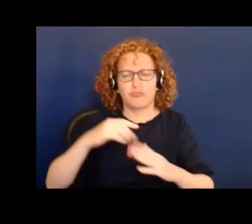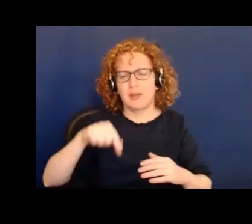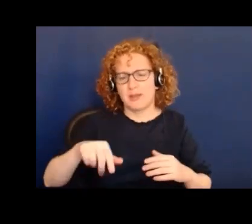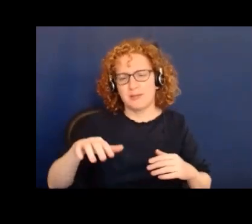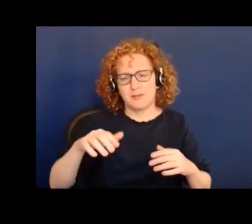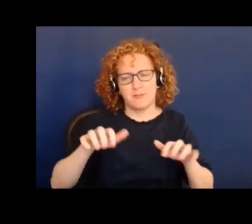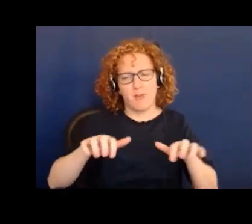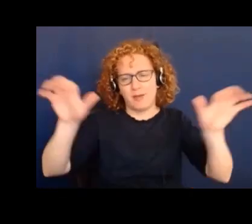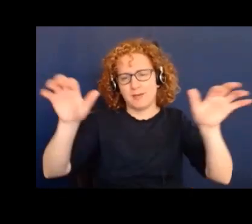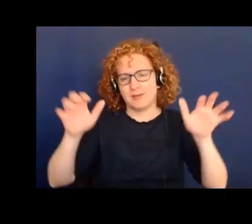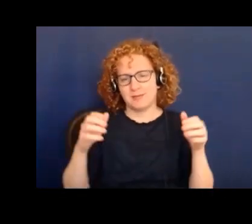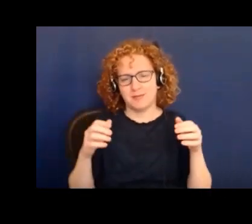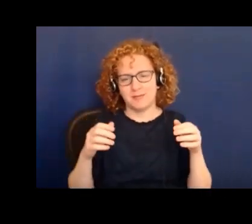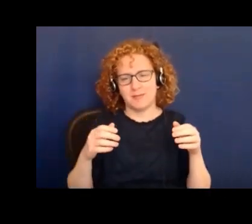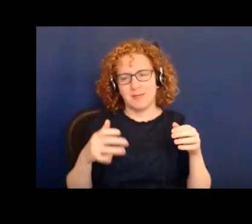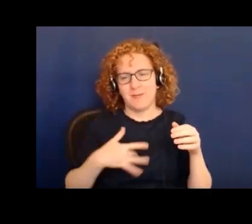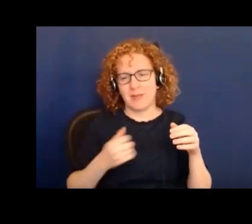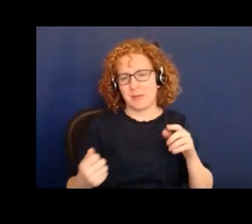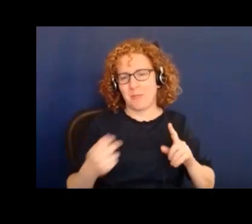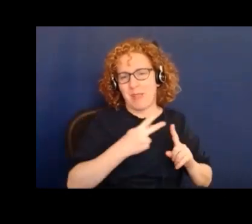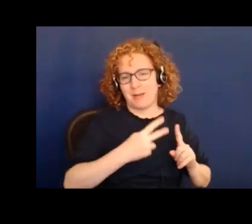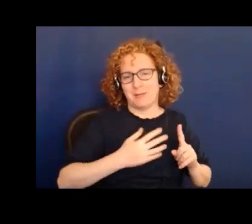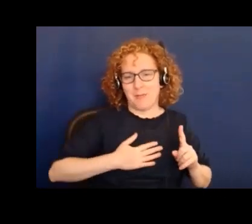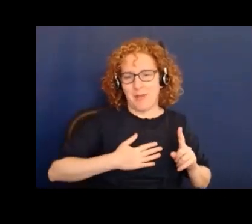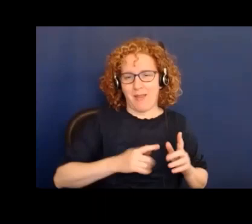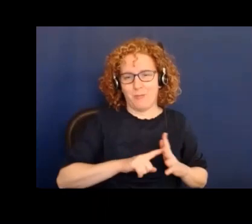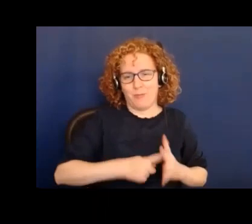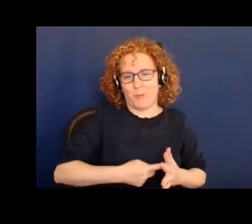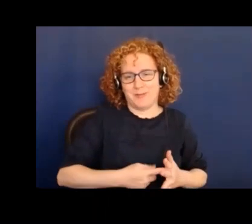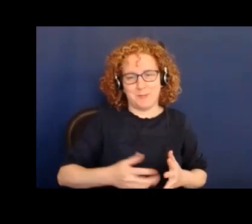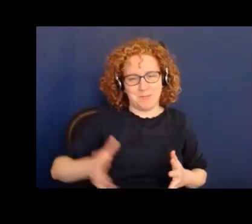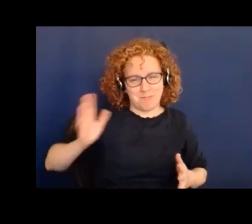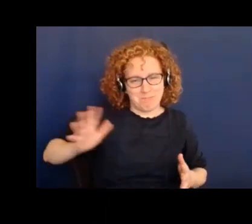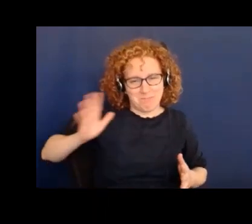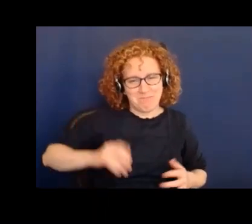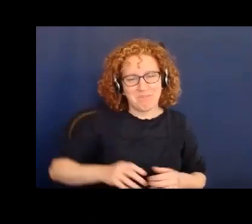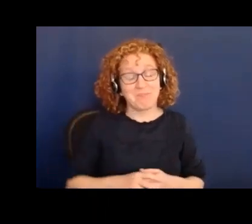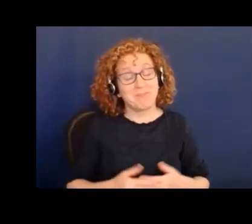coming back to my roots so I'm really pleased to be with you all today in addition to my role as